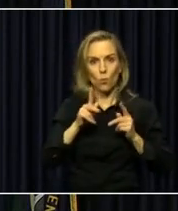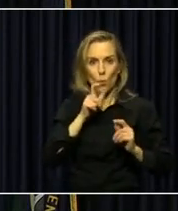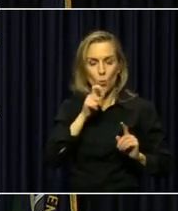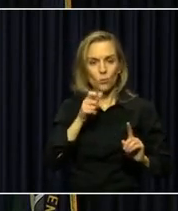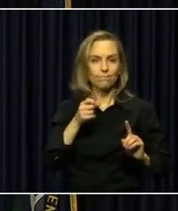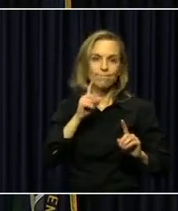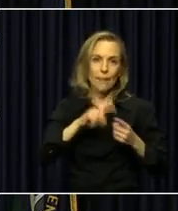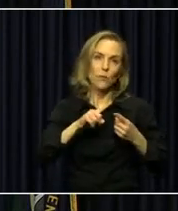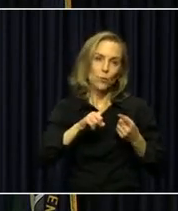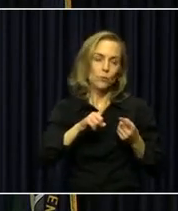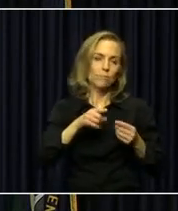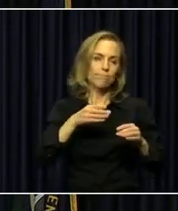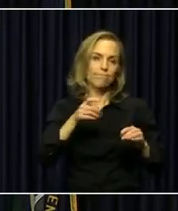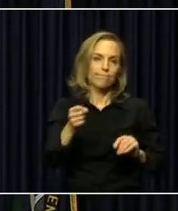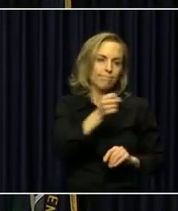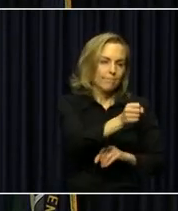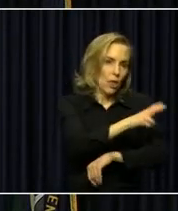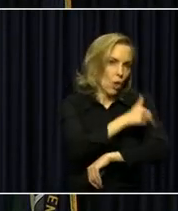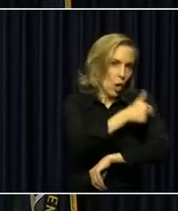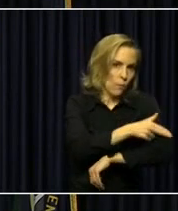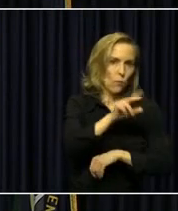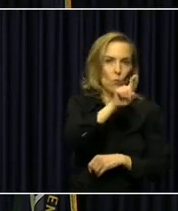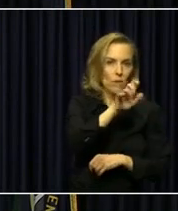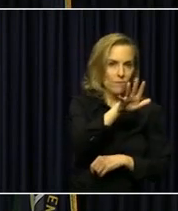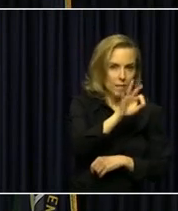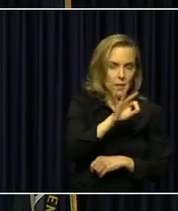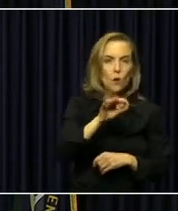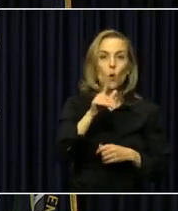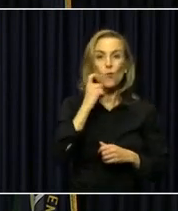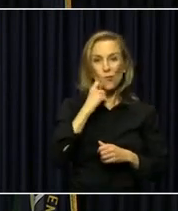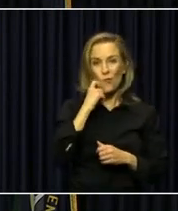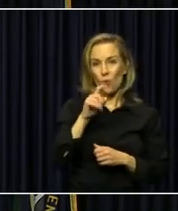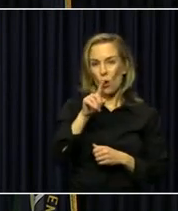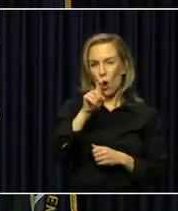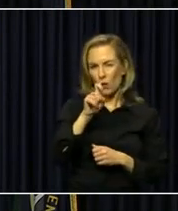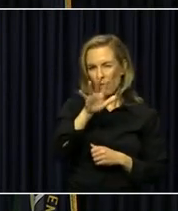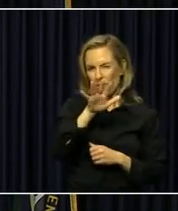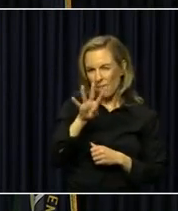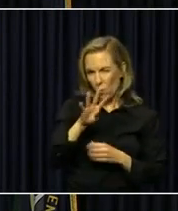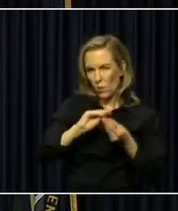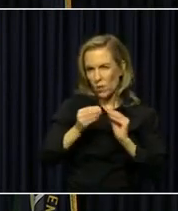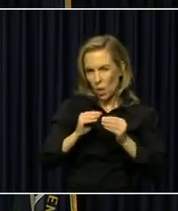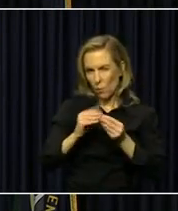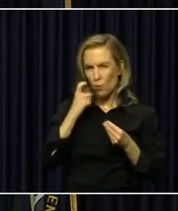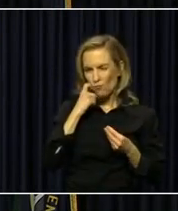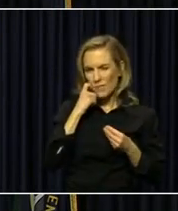KENTUCKIANS. AND THE NUMBERS OF DEATHS